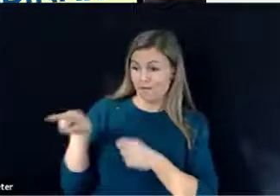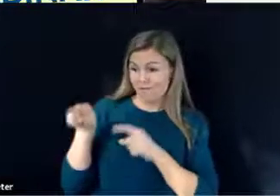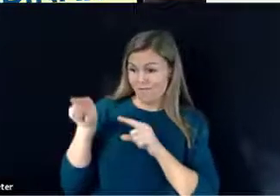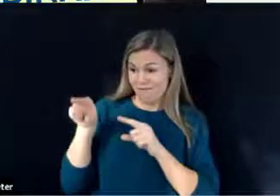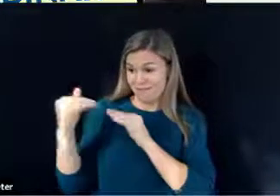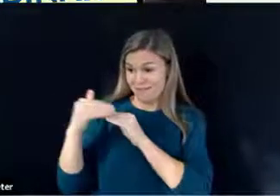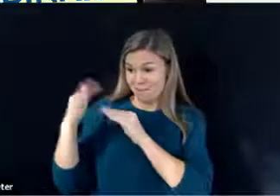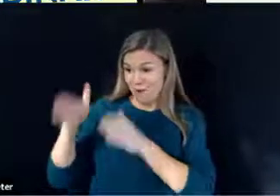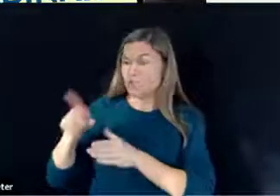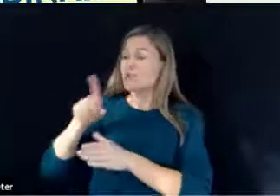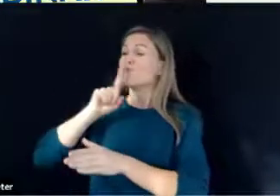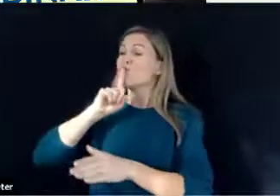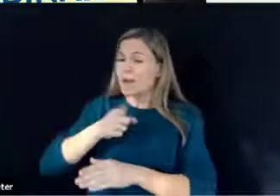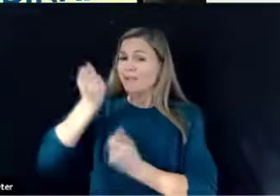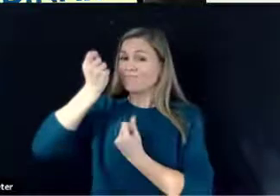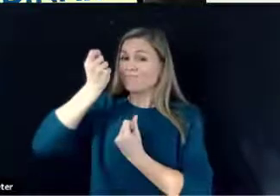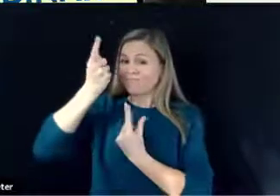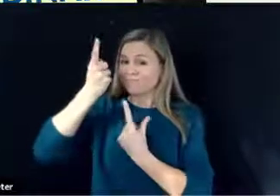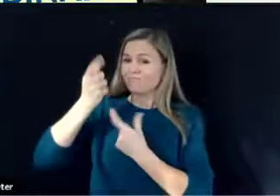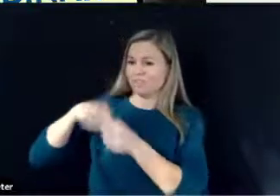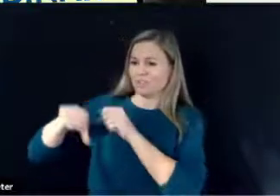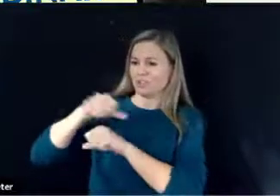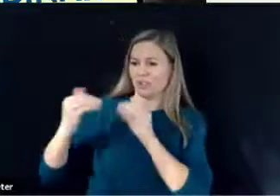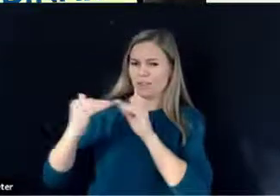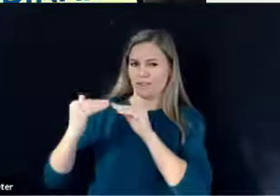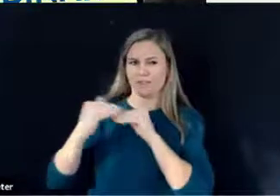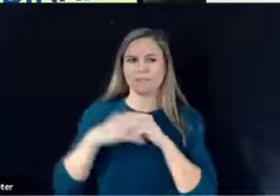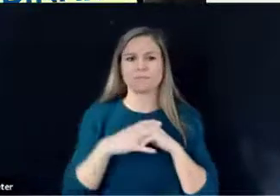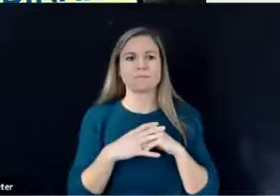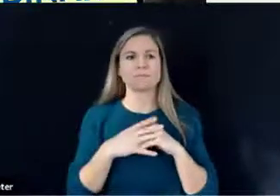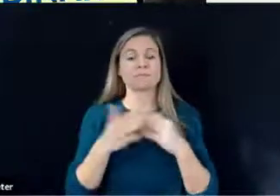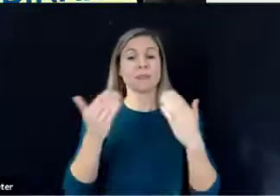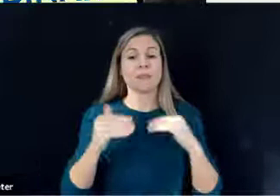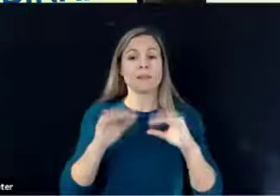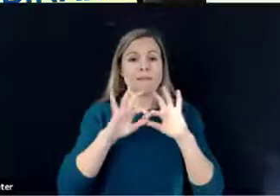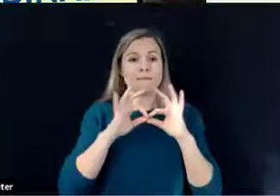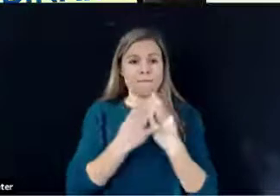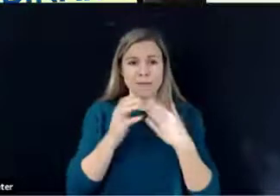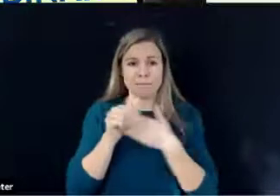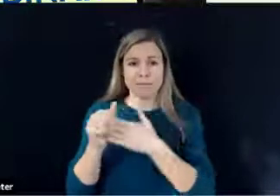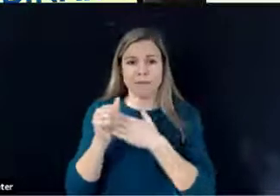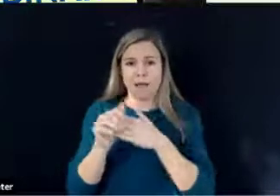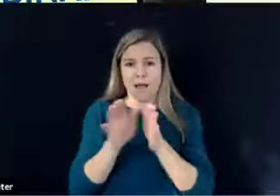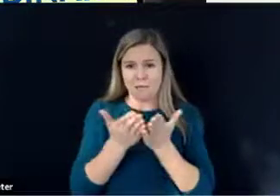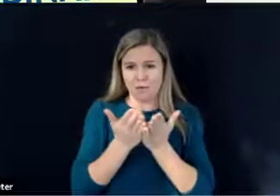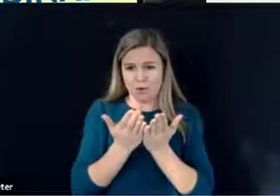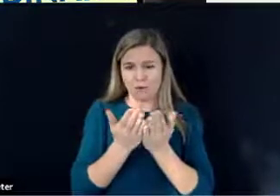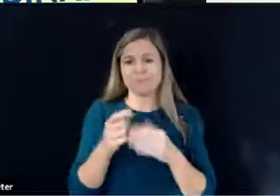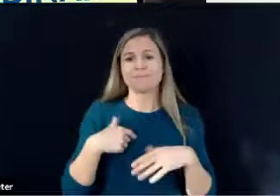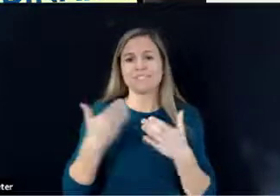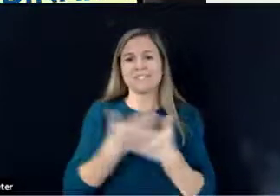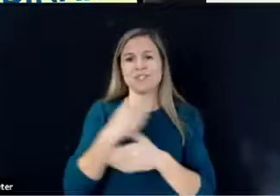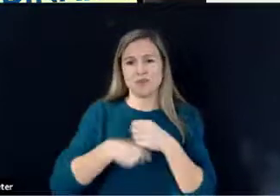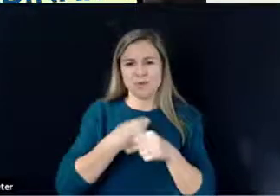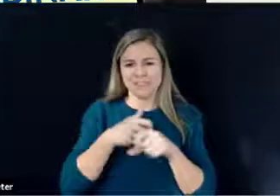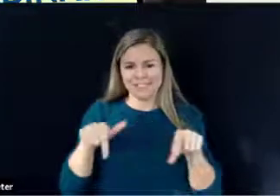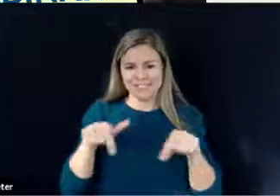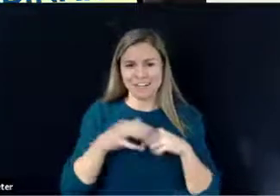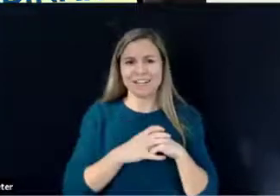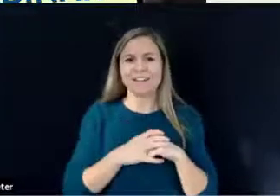Our Family Guidebook, which is new this year, and the Family Navigators Program, and family-to-family communities.